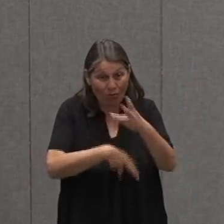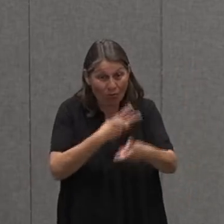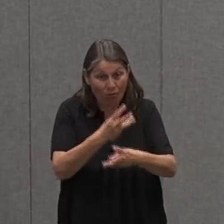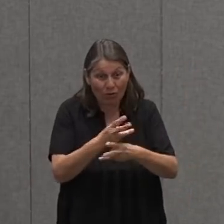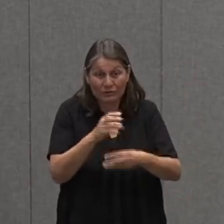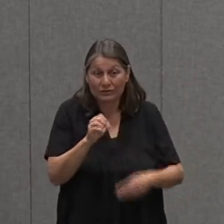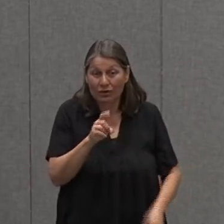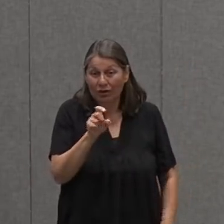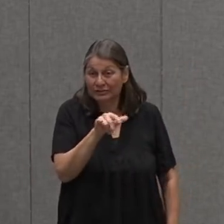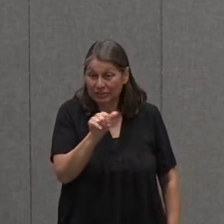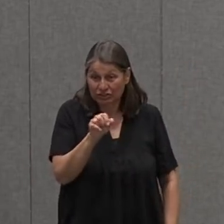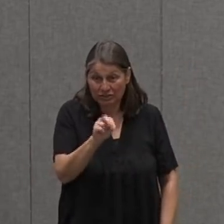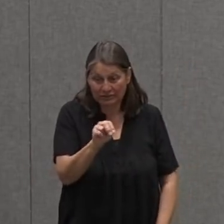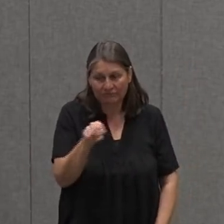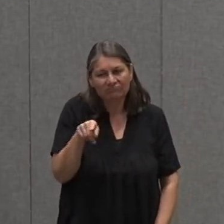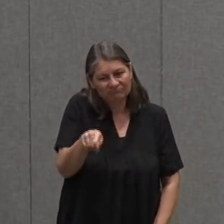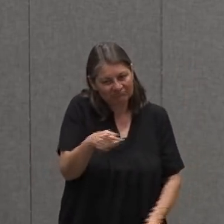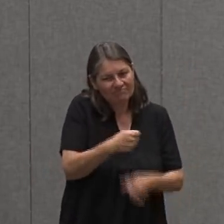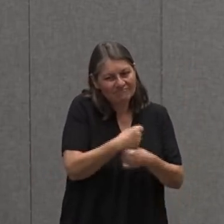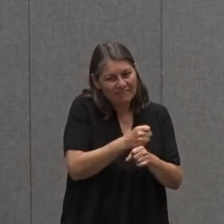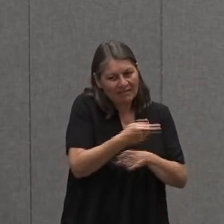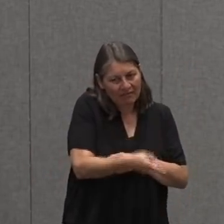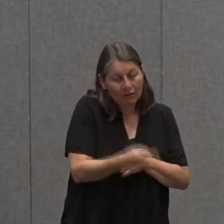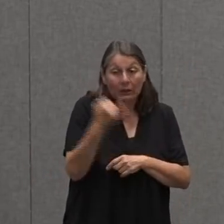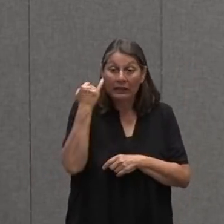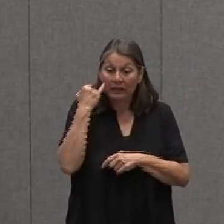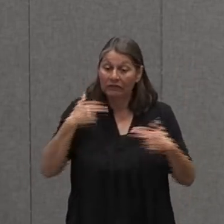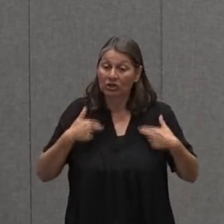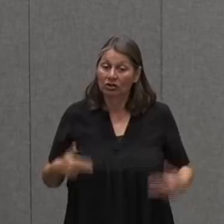"If humans continue to cut down the rainforest,